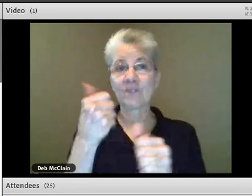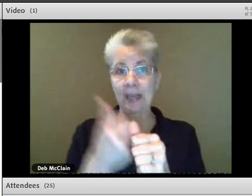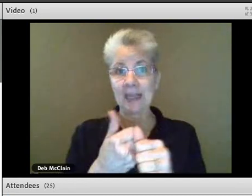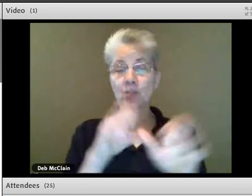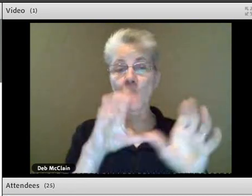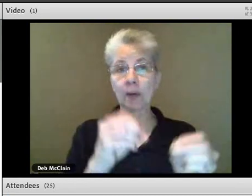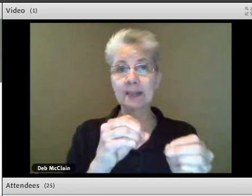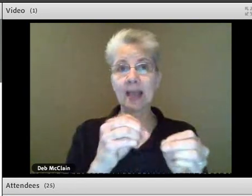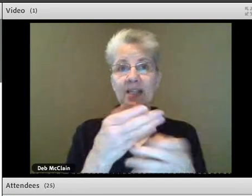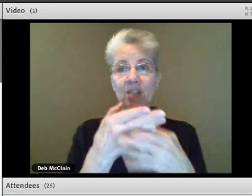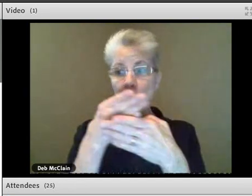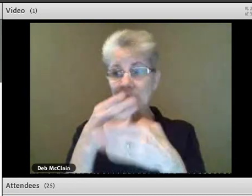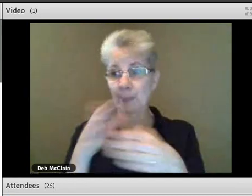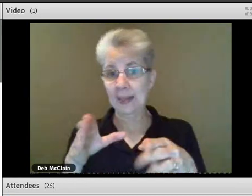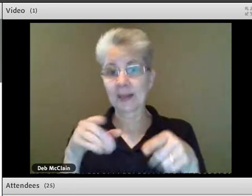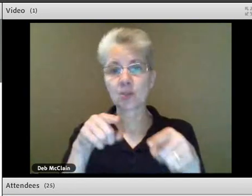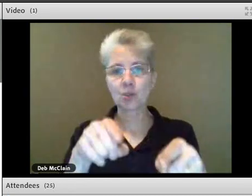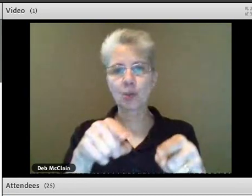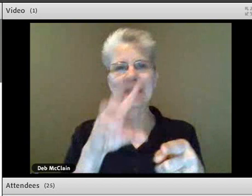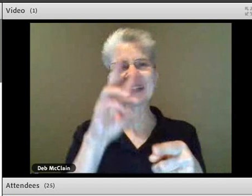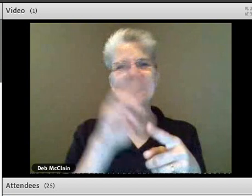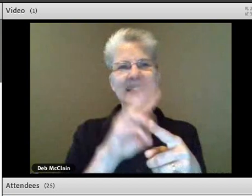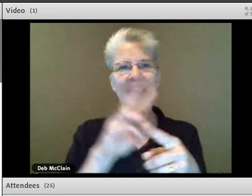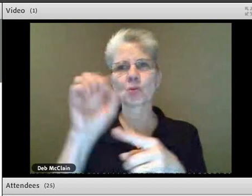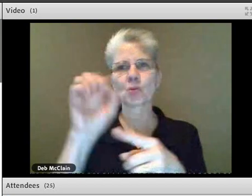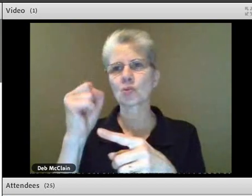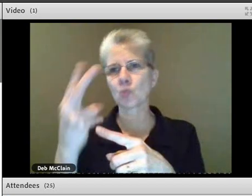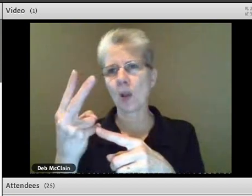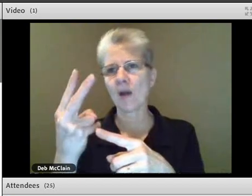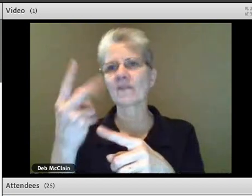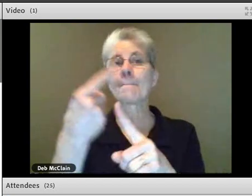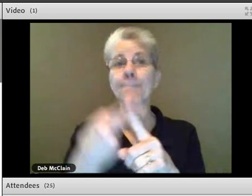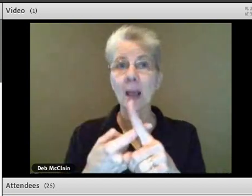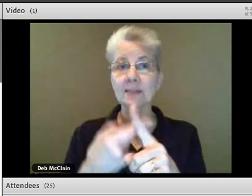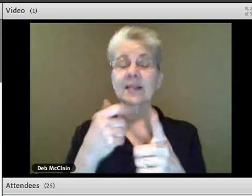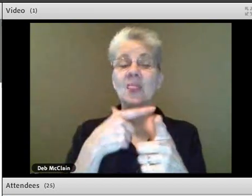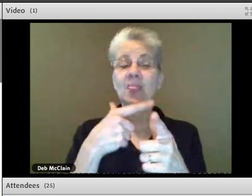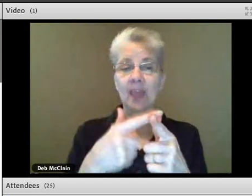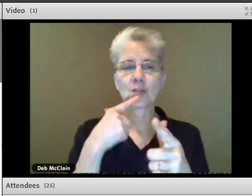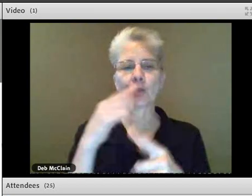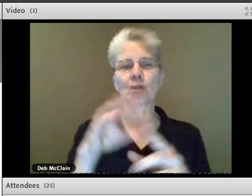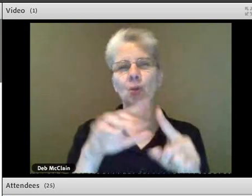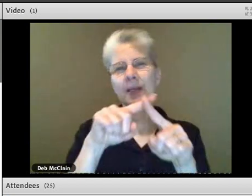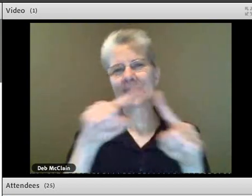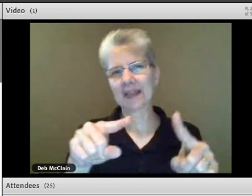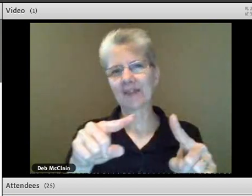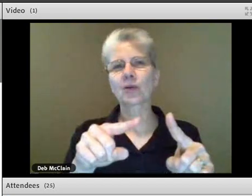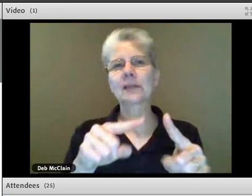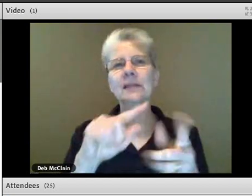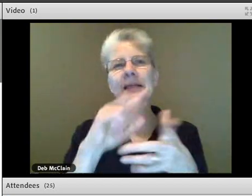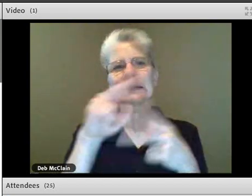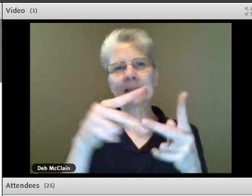and we split it out across 6 or 12 containers, so every month, you can do a different set of learning.